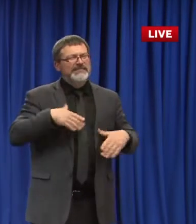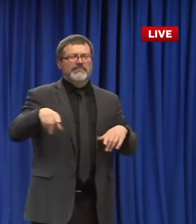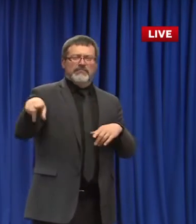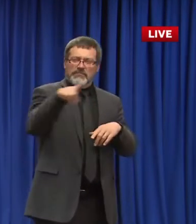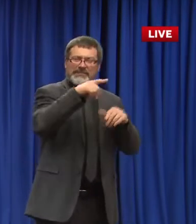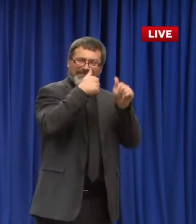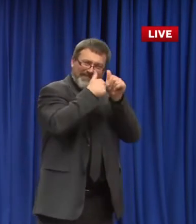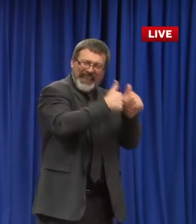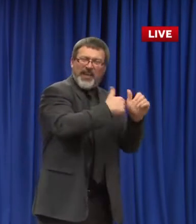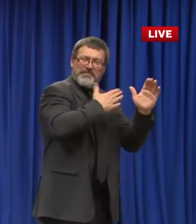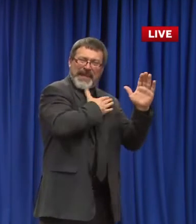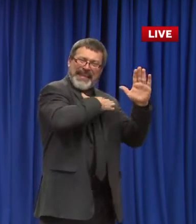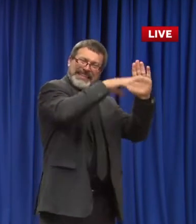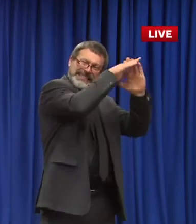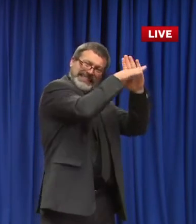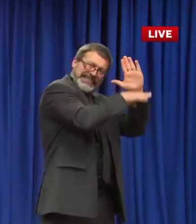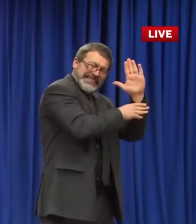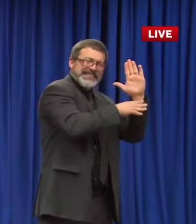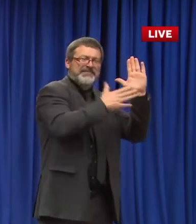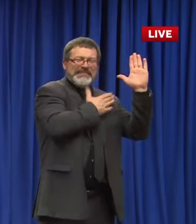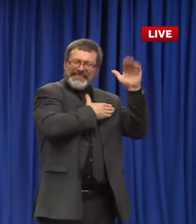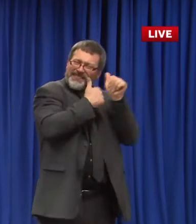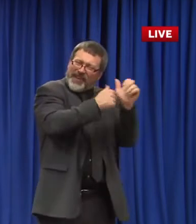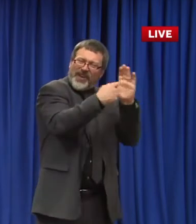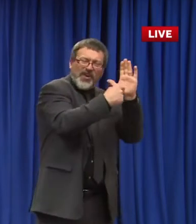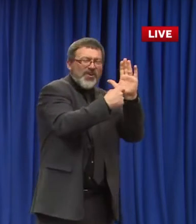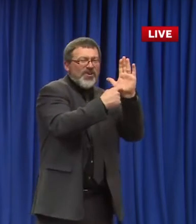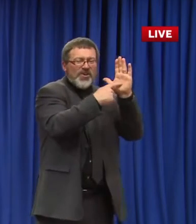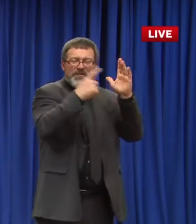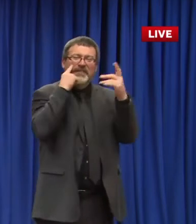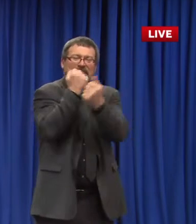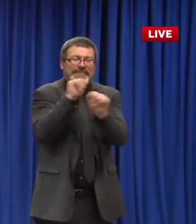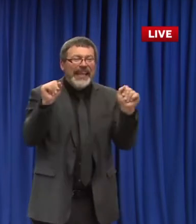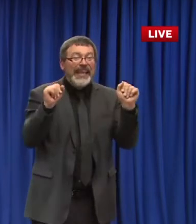BUT AGAIN, WE JUST WANT TO ENCOURAGE PEOPLE FOLLOW THOSE GUIDELINES FOLLOW THE RULES FOR LACK OF A BETTER TERM.